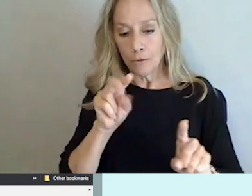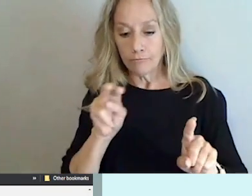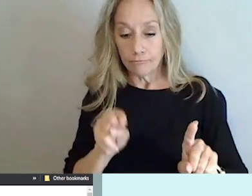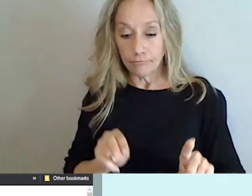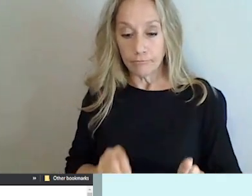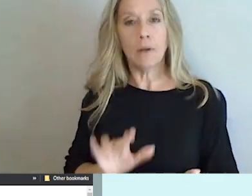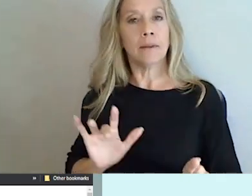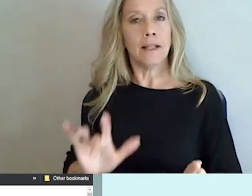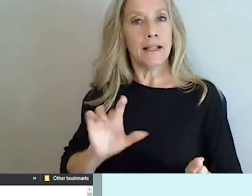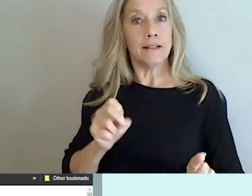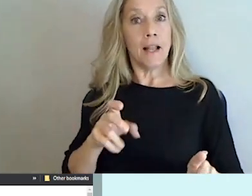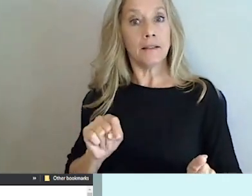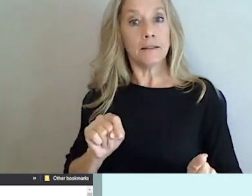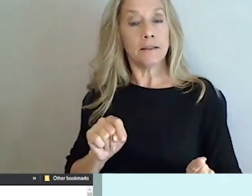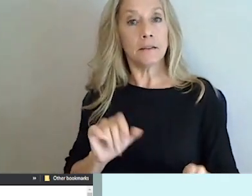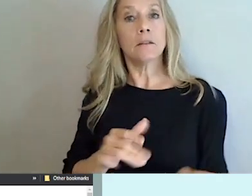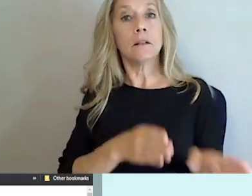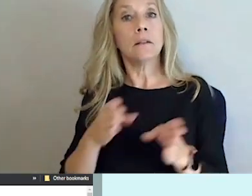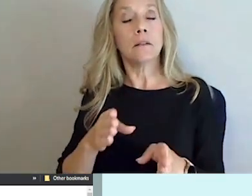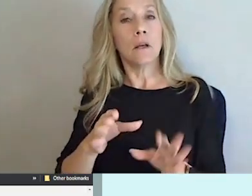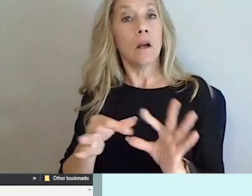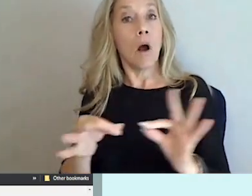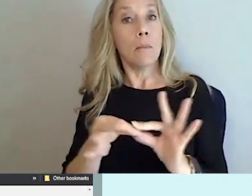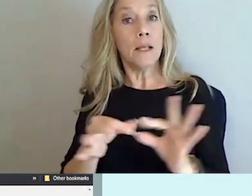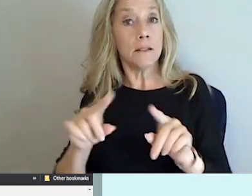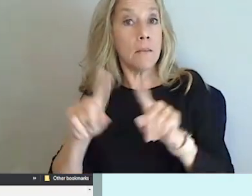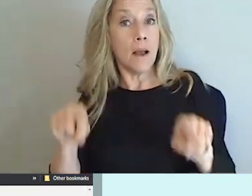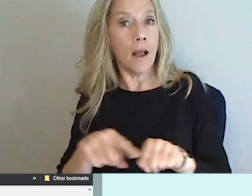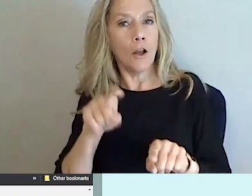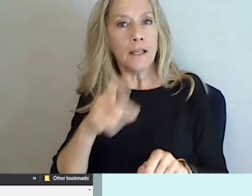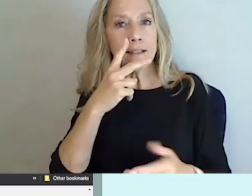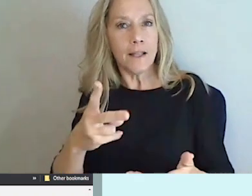On the Summary of Comments page, you’ll be able to review all the comments you